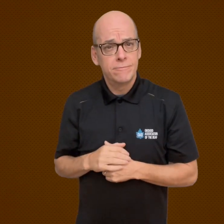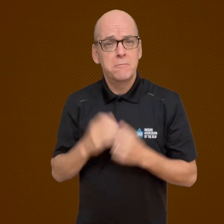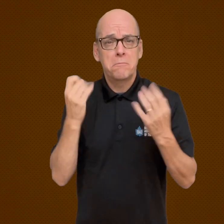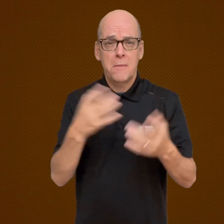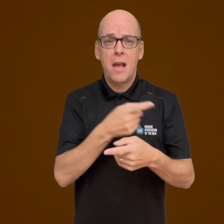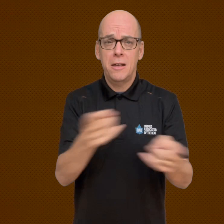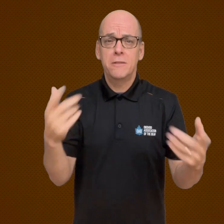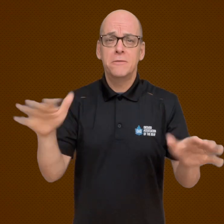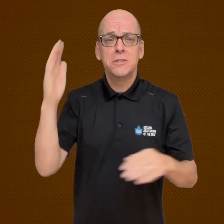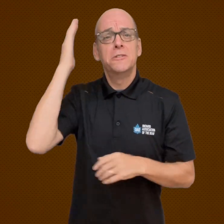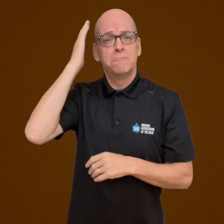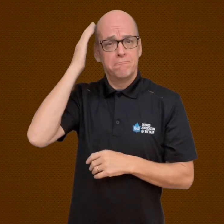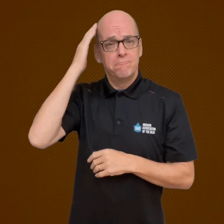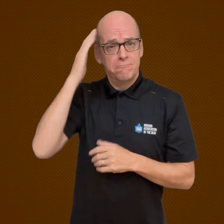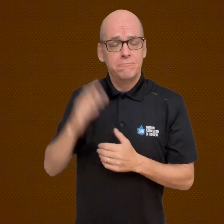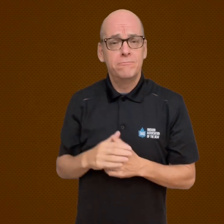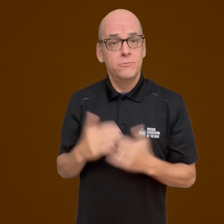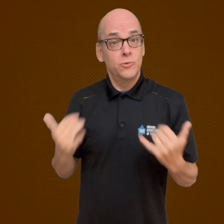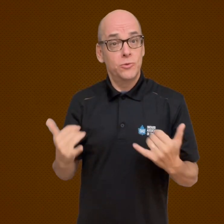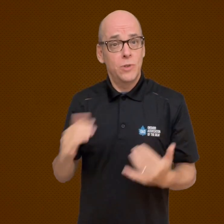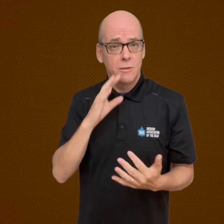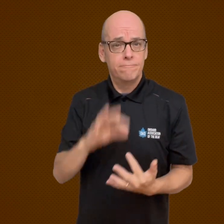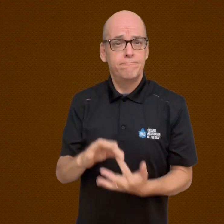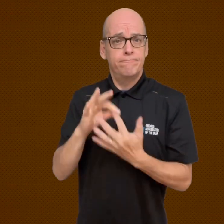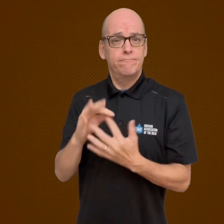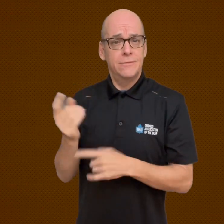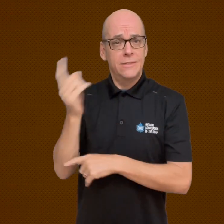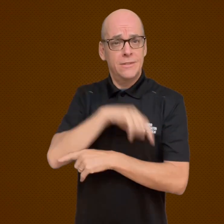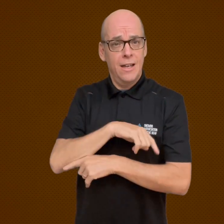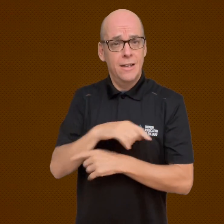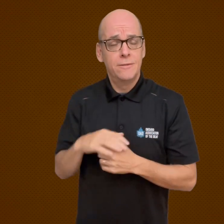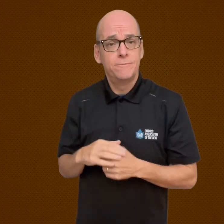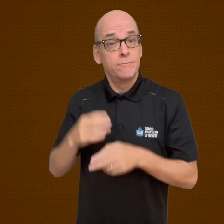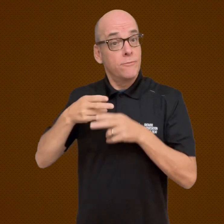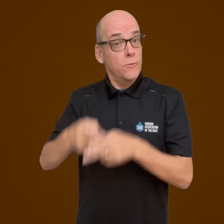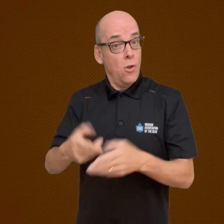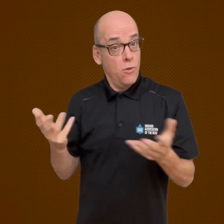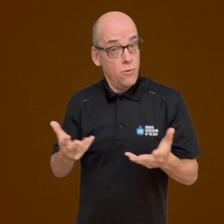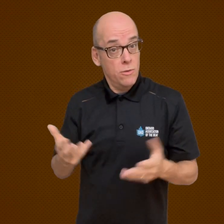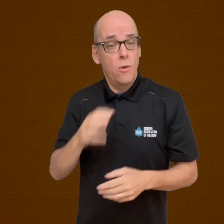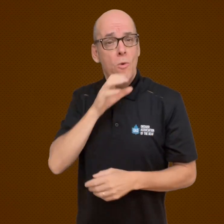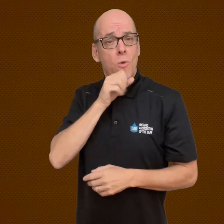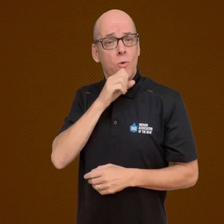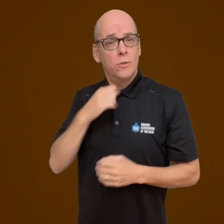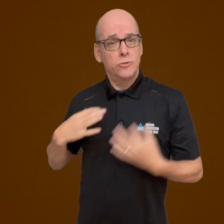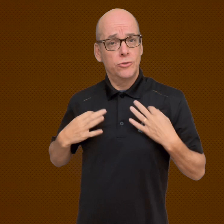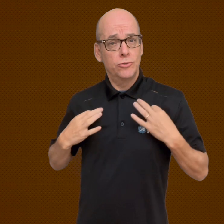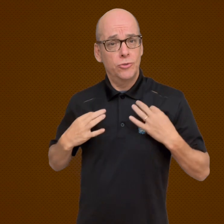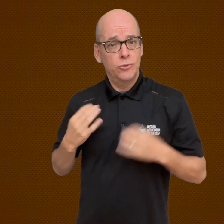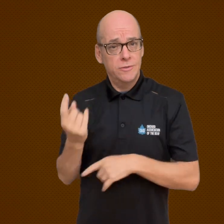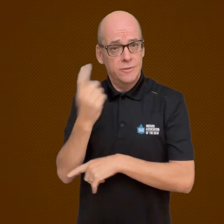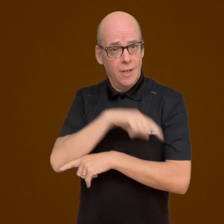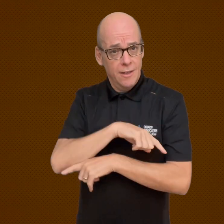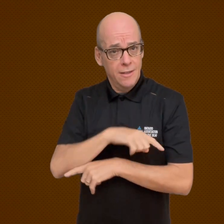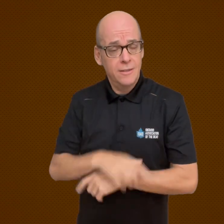Many of you already know that today is an important day. Today is Orange Shirt Day.